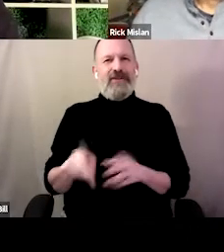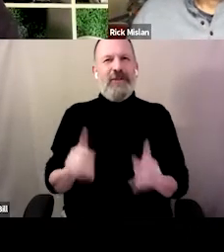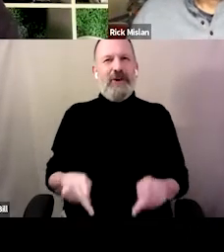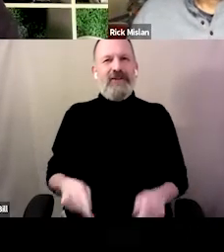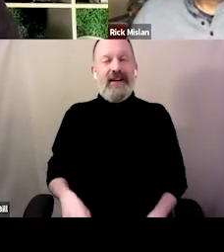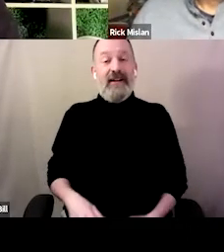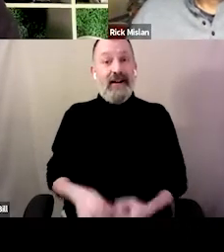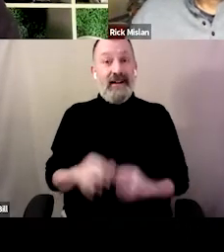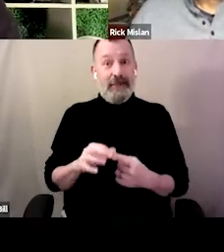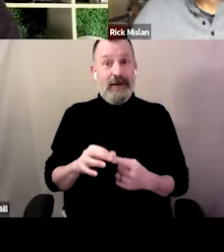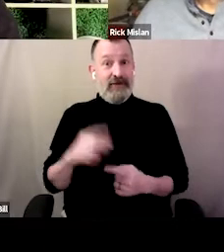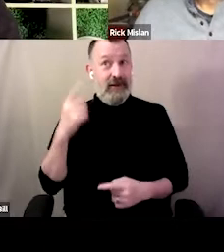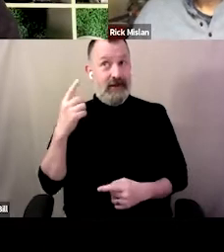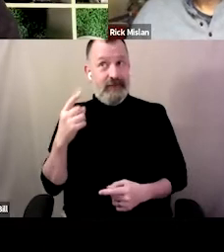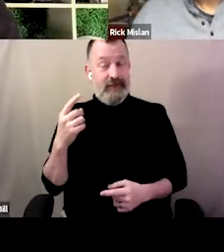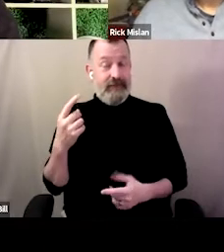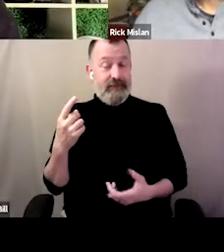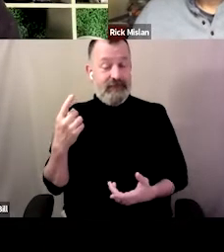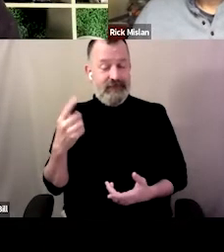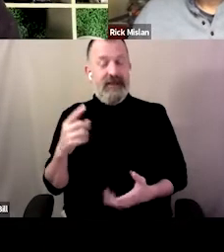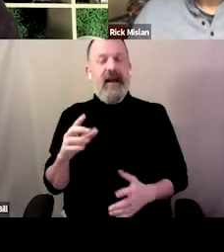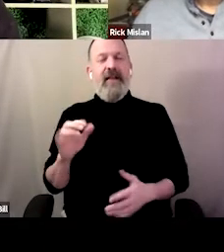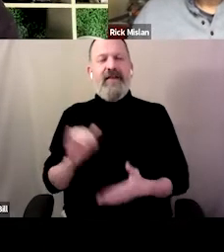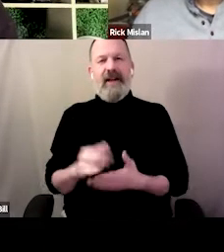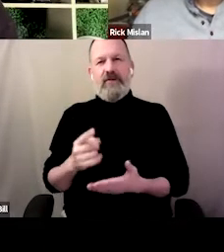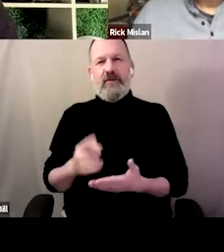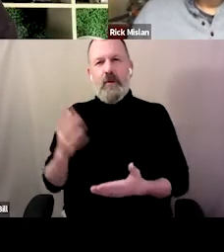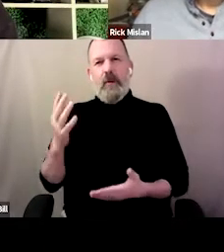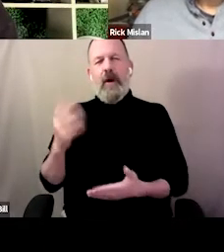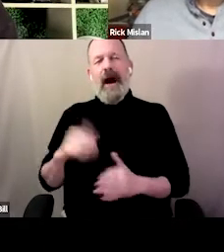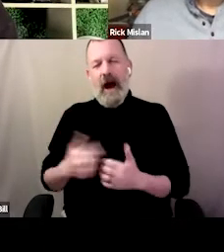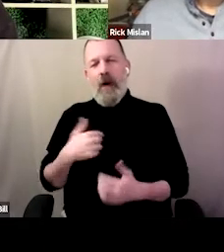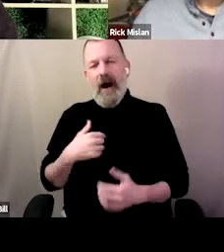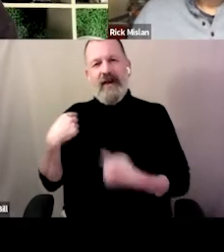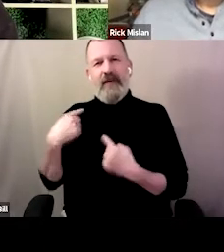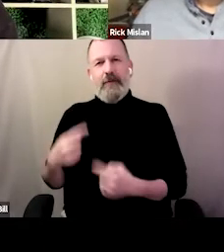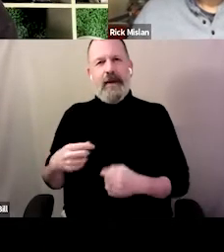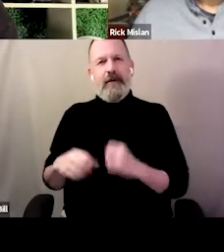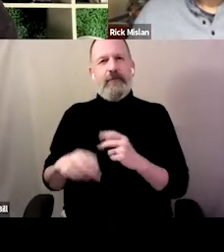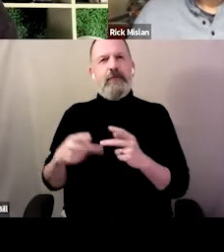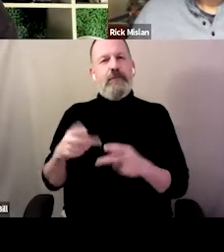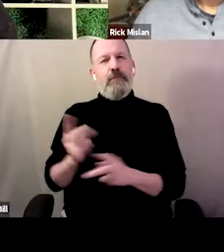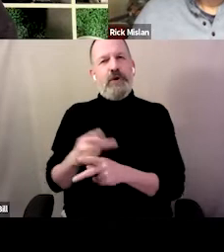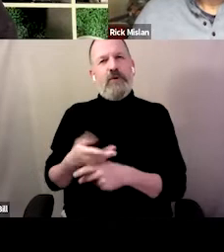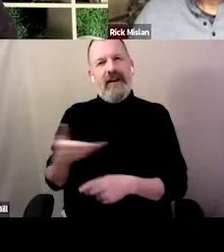for nothing. So that's where I've been doing a lot of stuff in the cyber wire and what I've really been trying to do lately is get people to think differently.